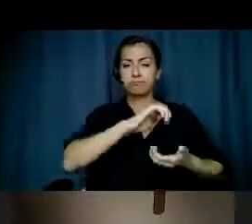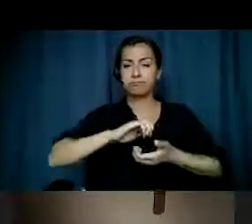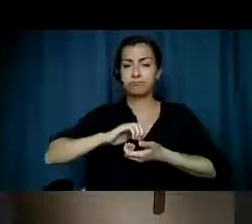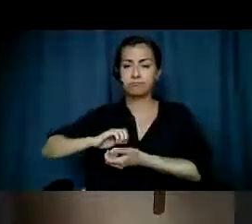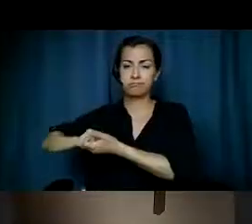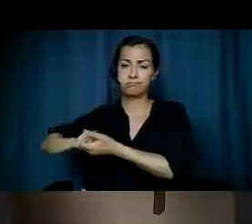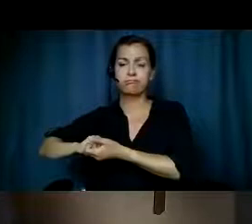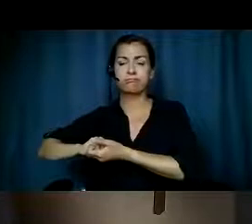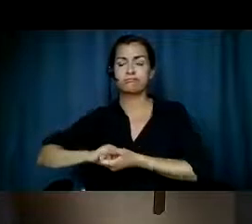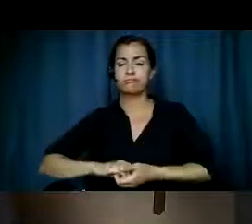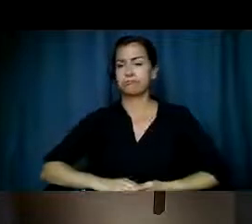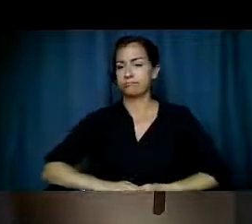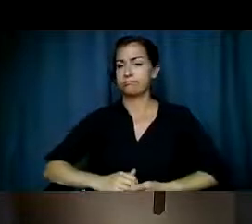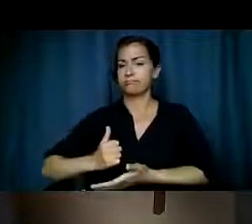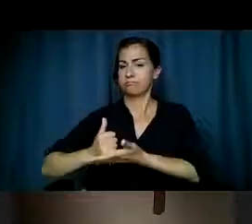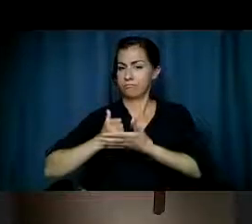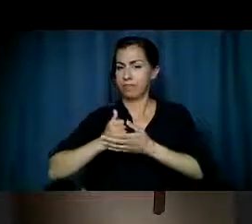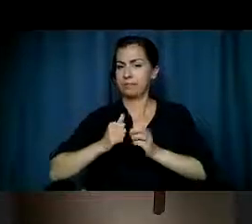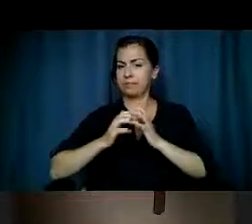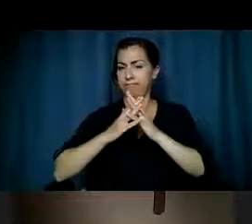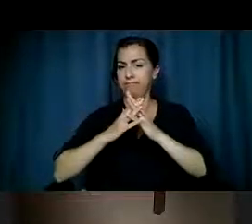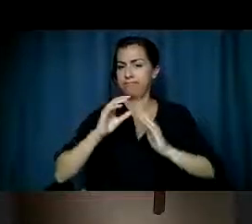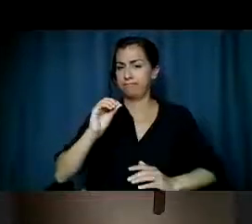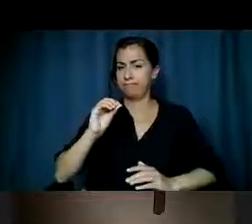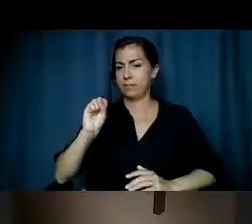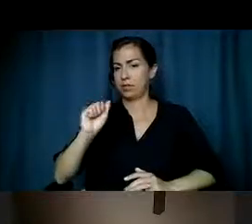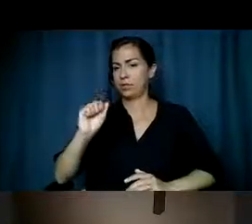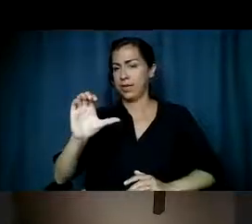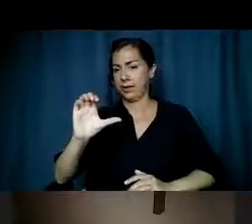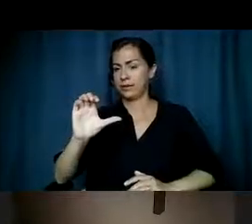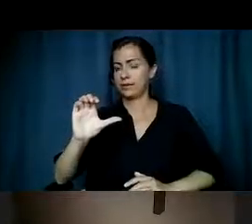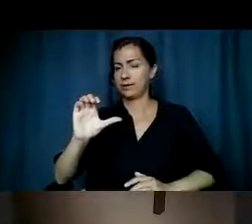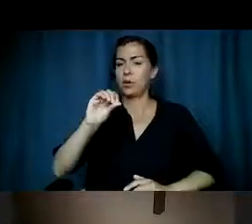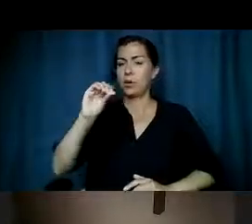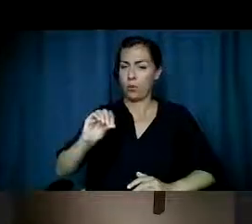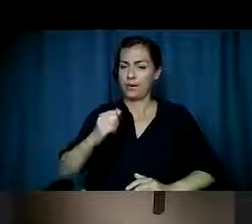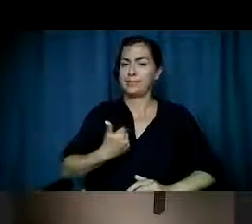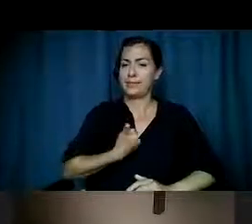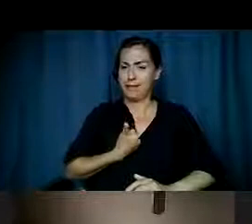you've used in your past work- We advocate for the equal rights of people with disabilities, we fight for self-determination and full